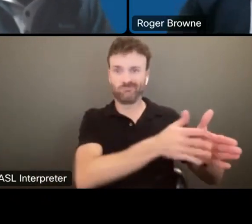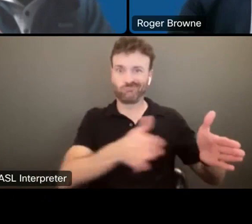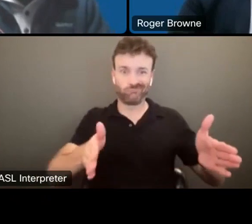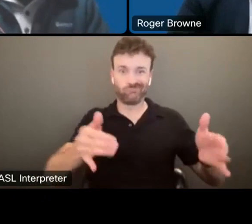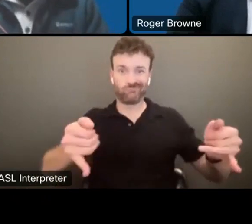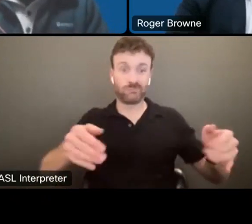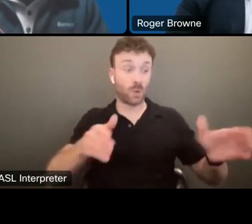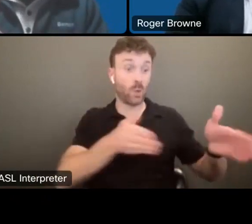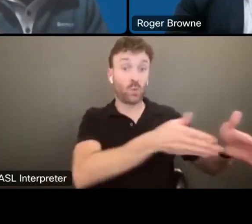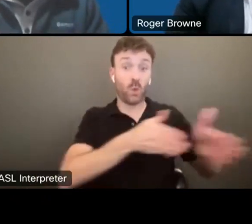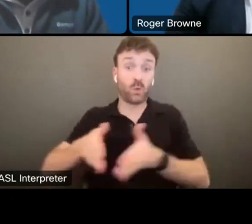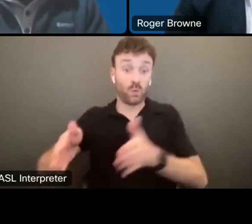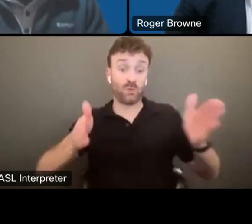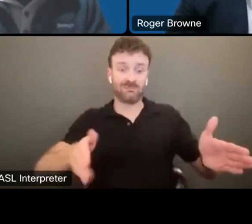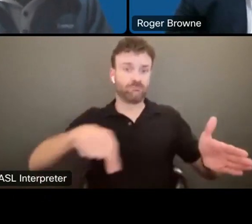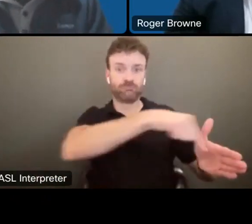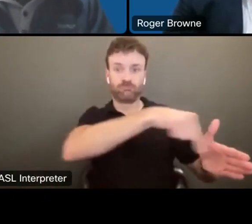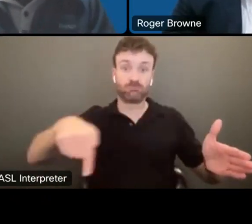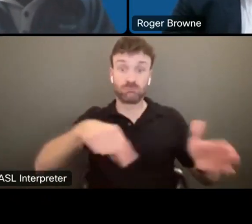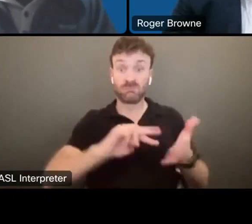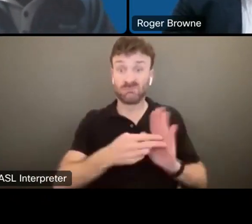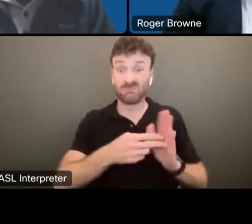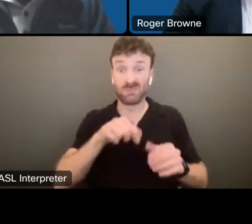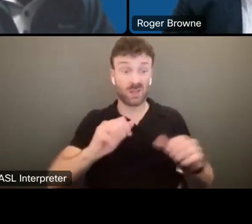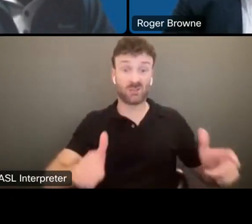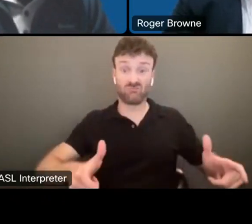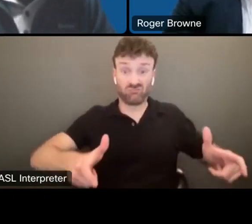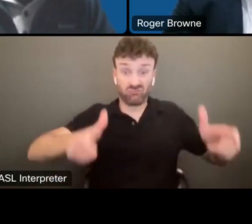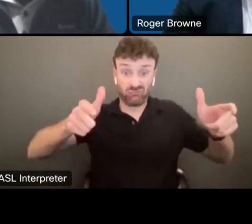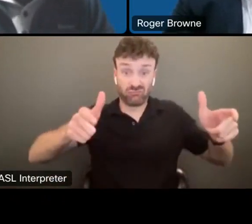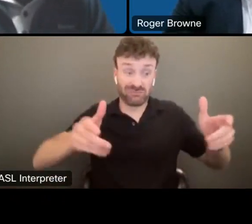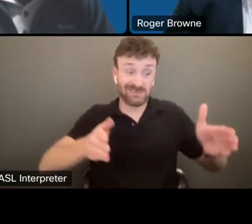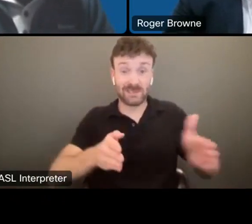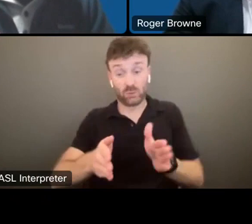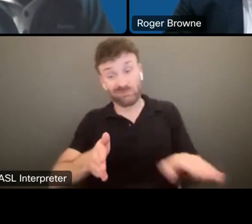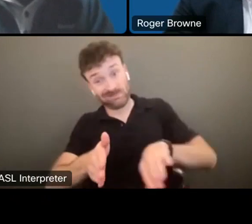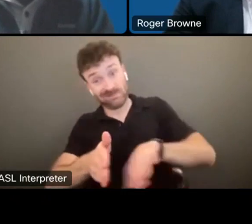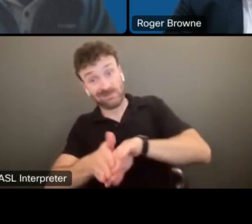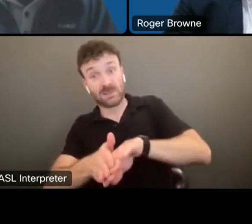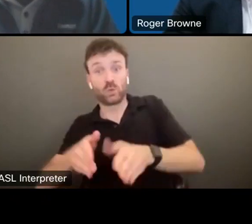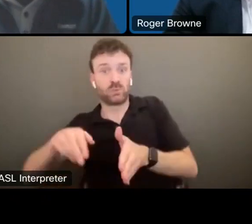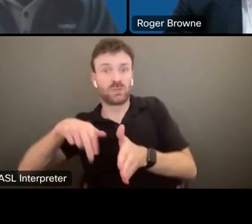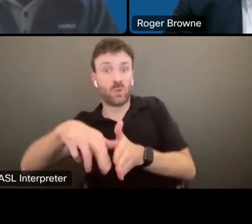to build pretty much up to the back edge of the sidewalk and then in order to especially